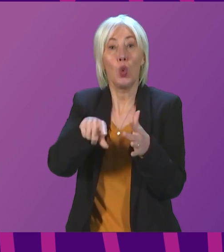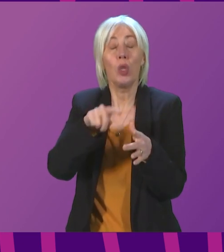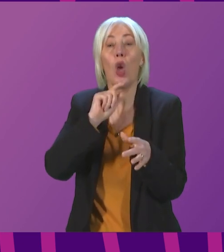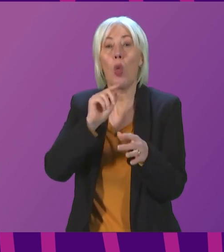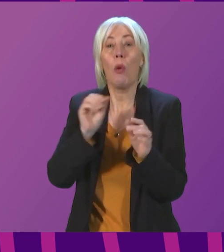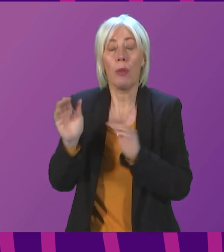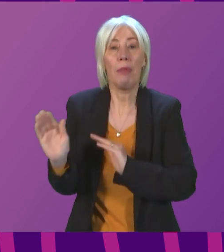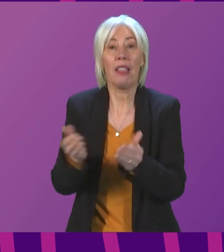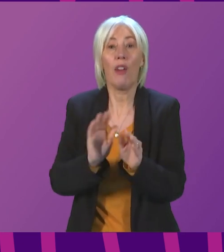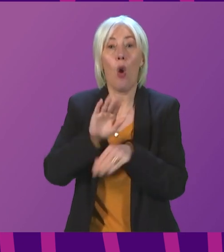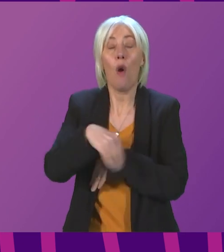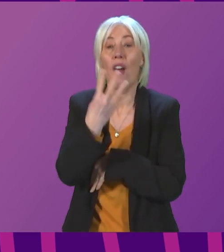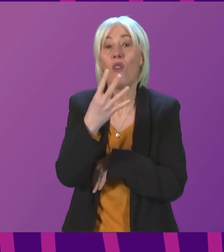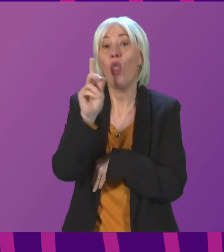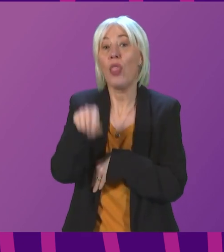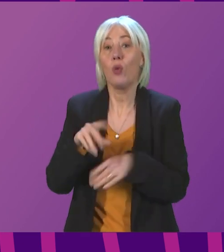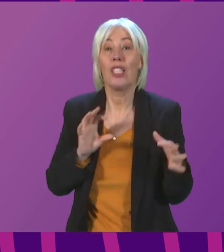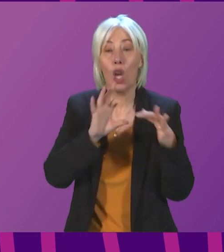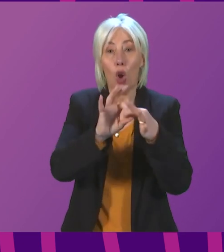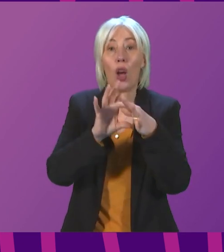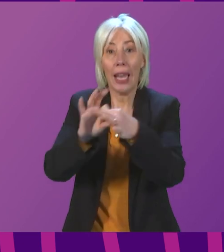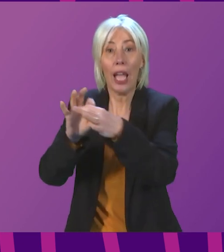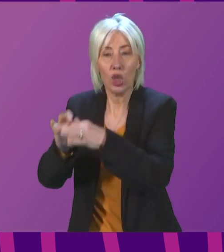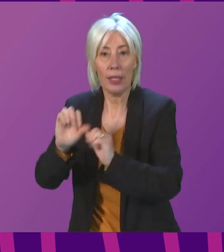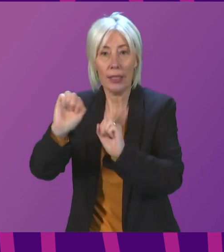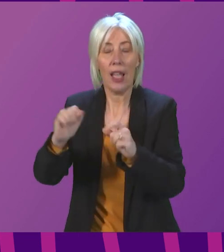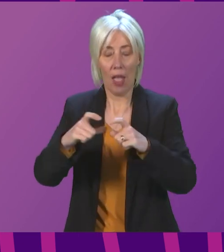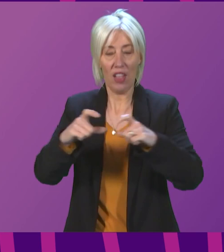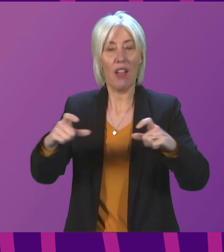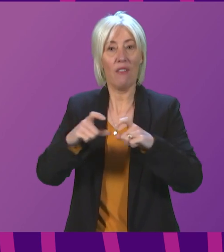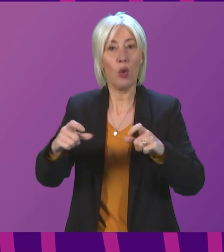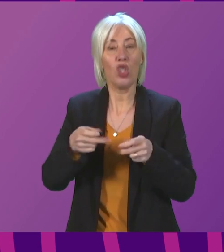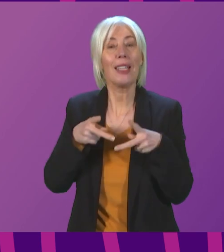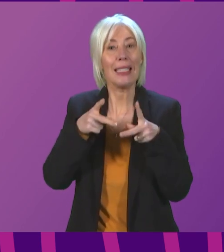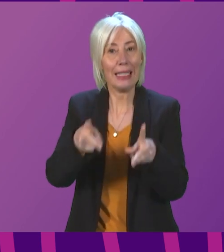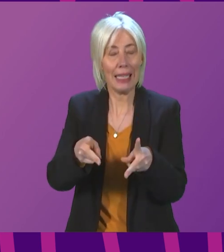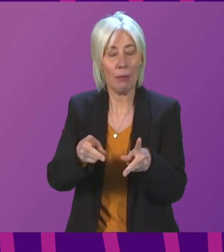than 4,000 connections. The R100 Scottish broadband voucher scheme also ensures that everyone who wants a superfast